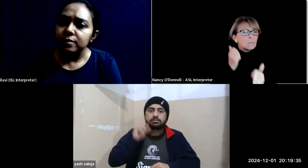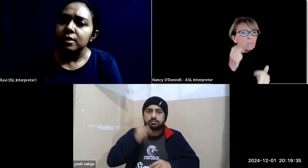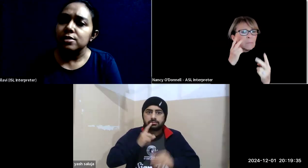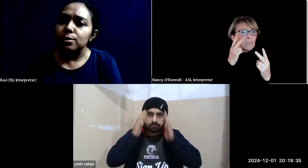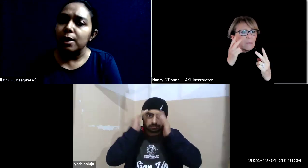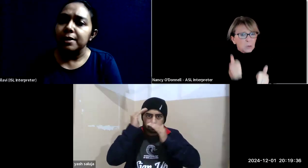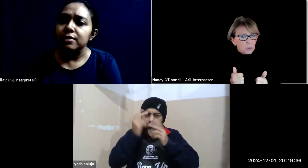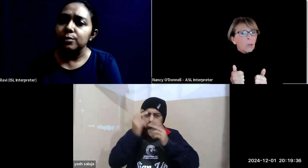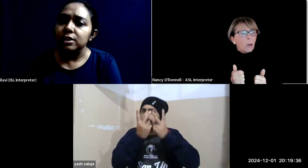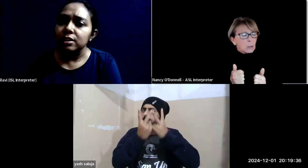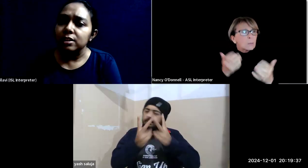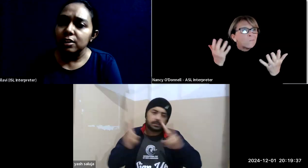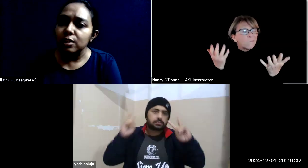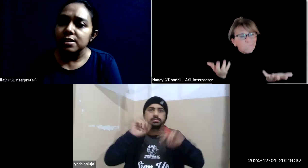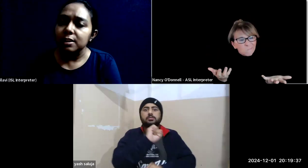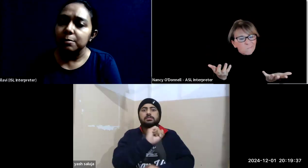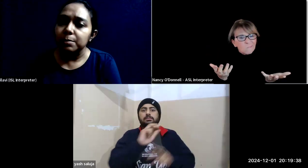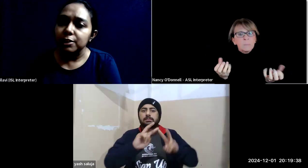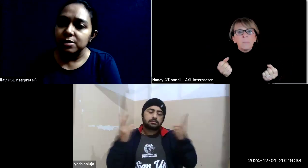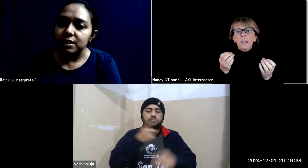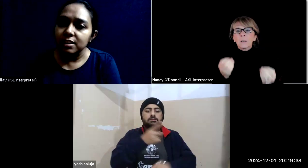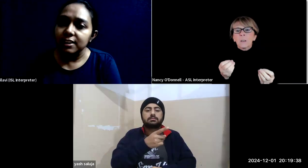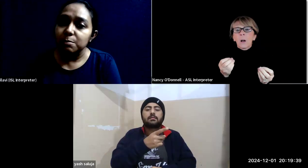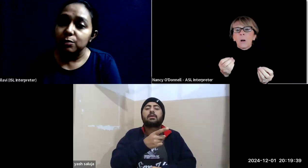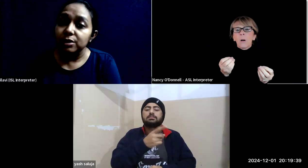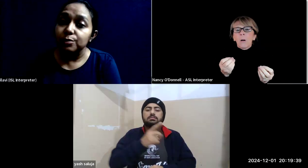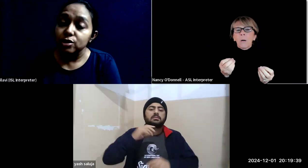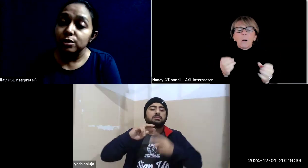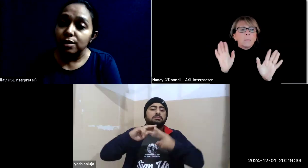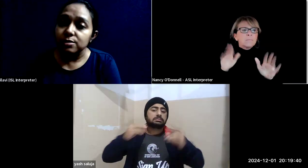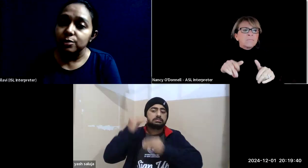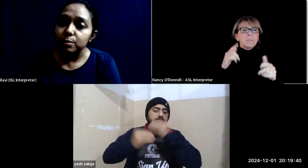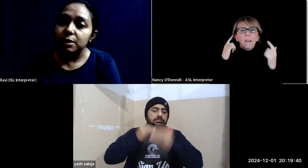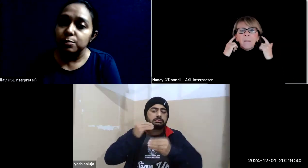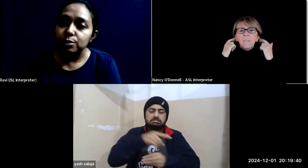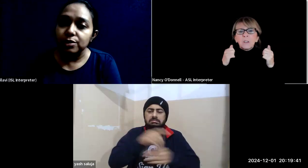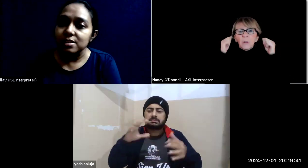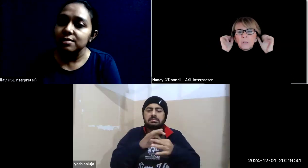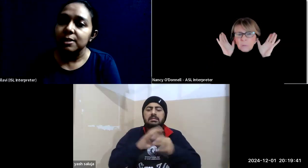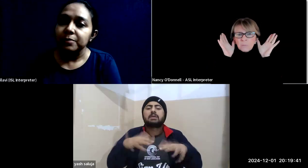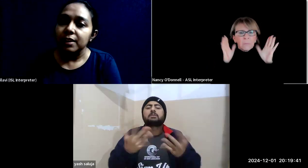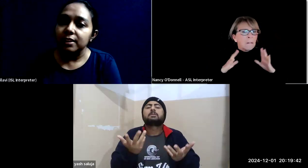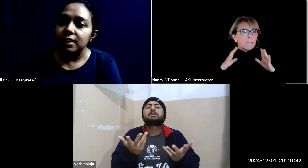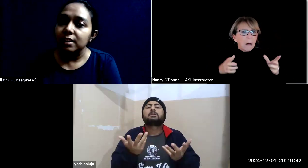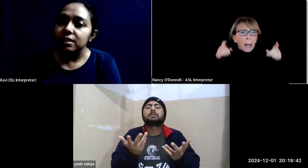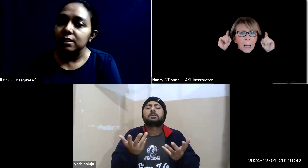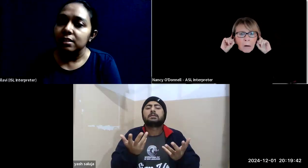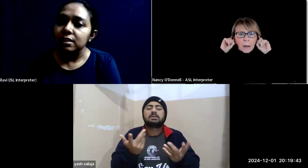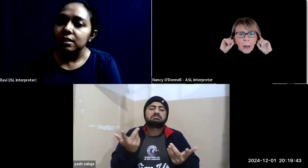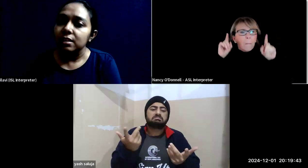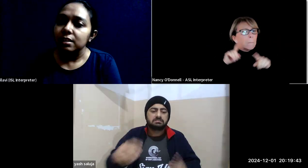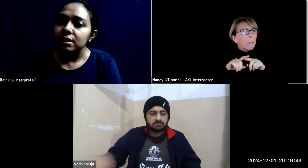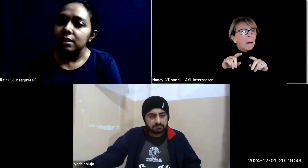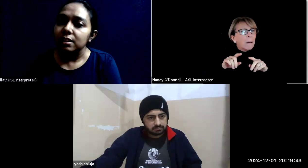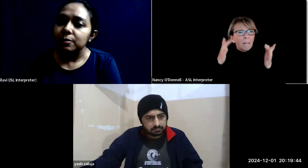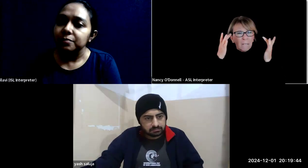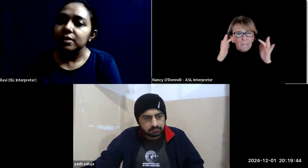So, I mean, with the hearing loss, I think people are using hearing aid, but with the vision loss, which becomes progressive, I think